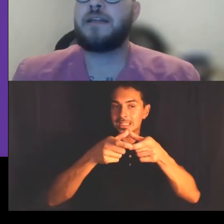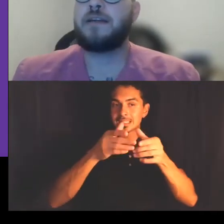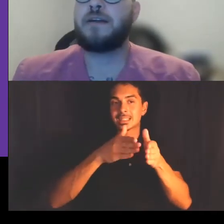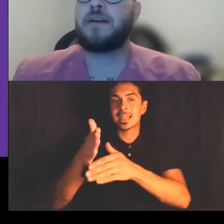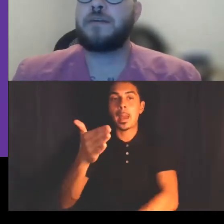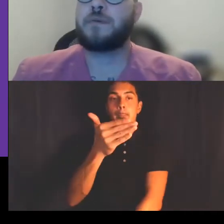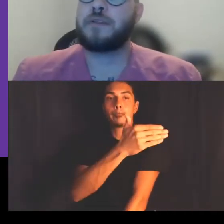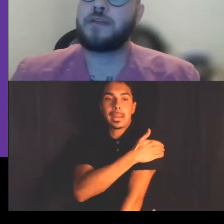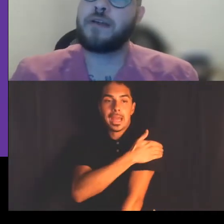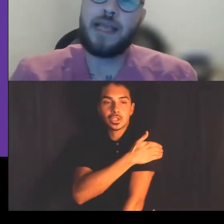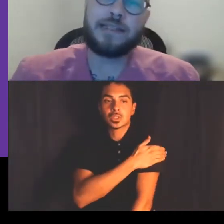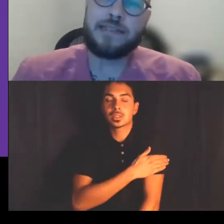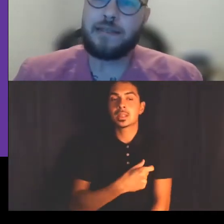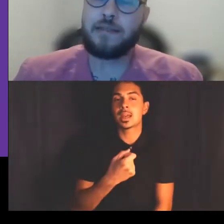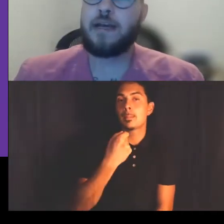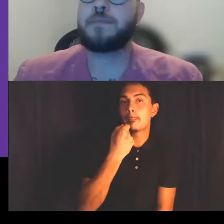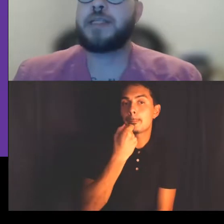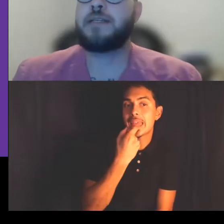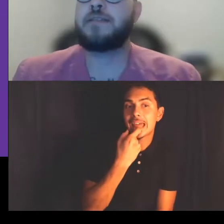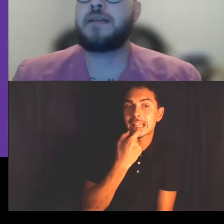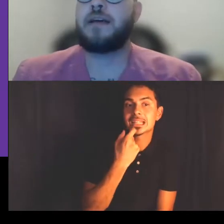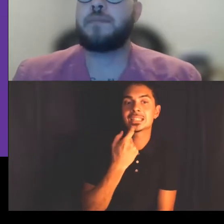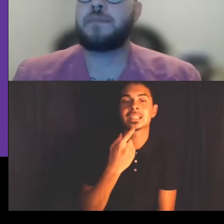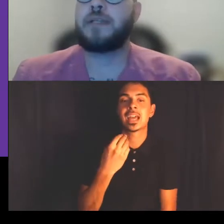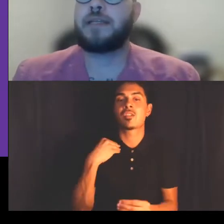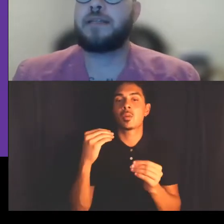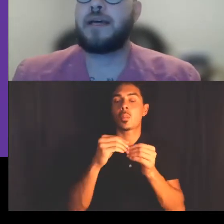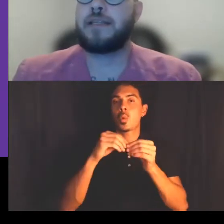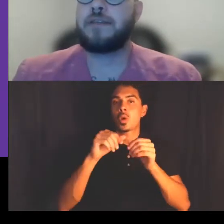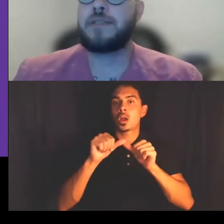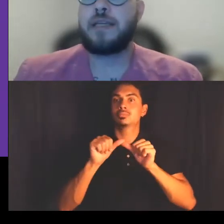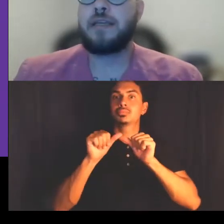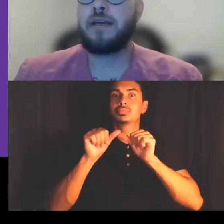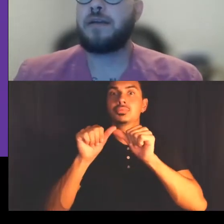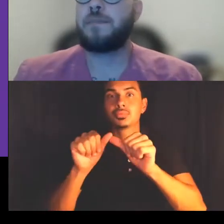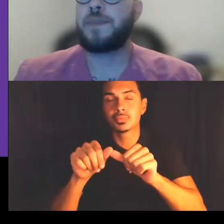There are more long-acting options like the IUD.